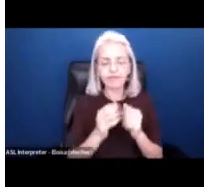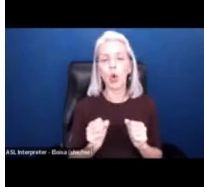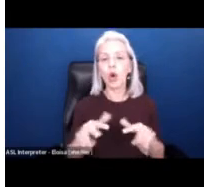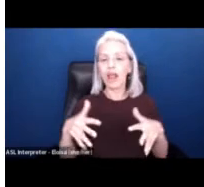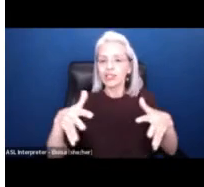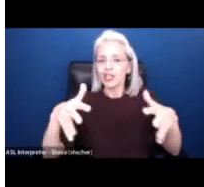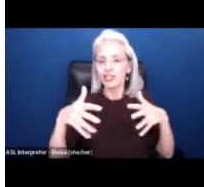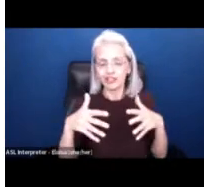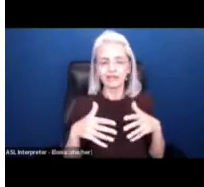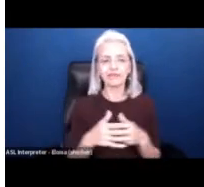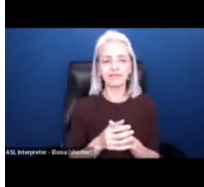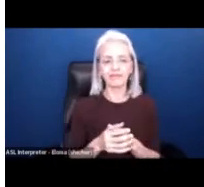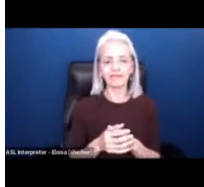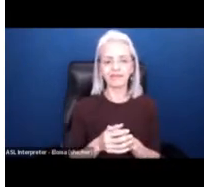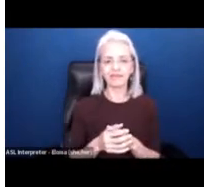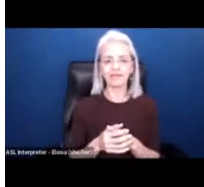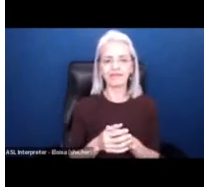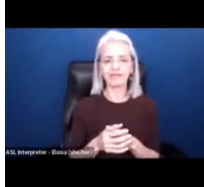often a driven by a